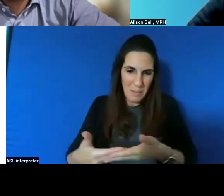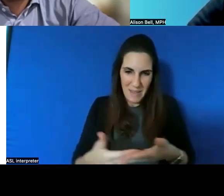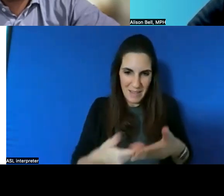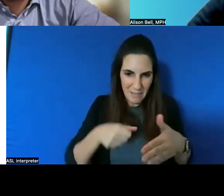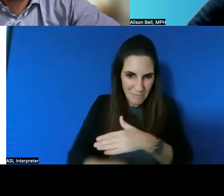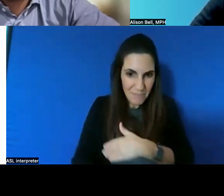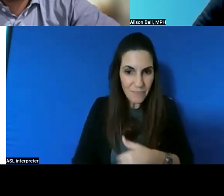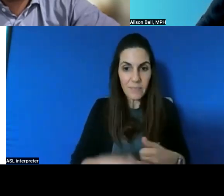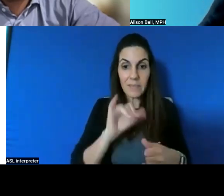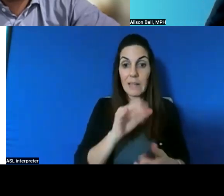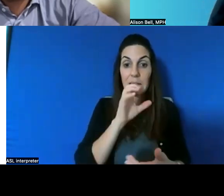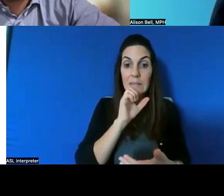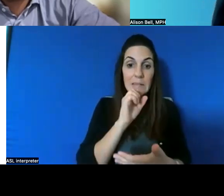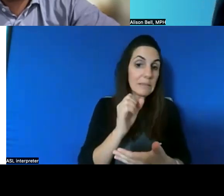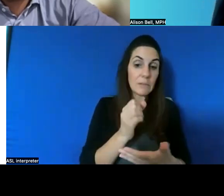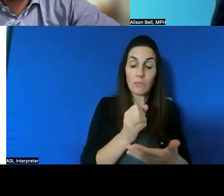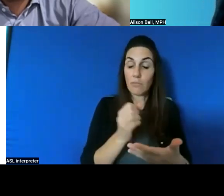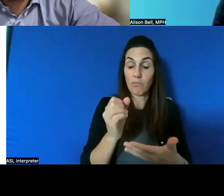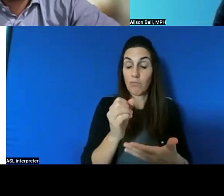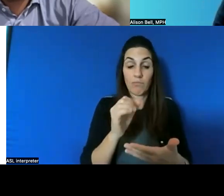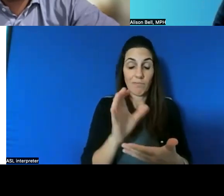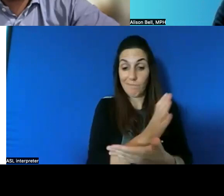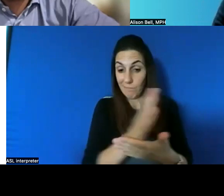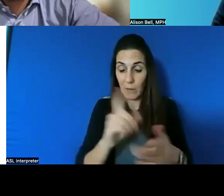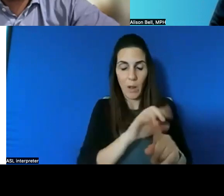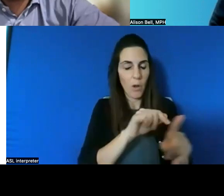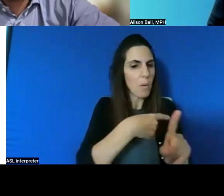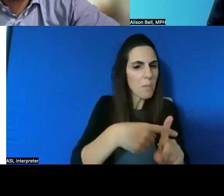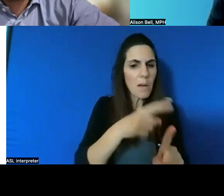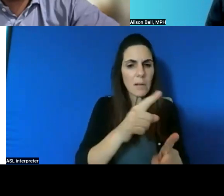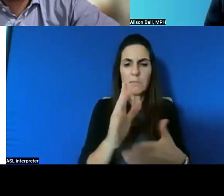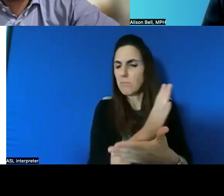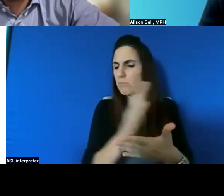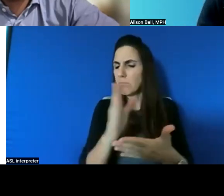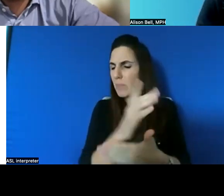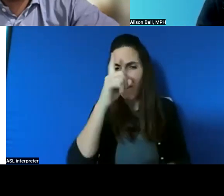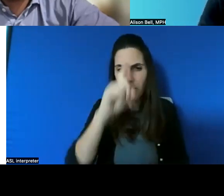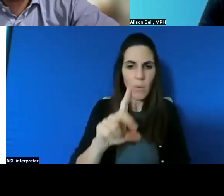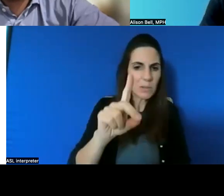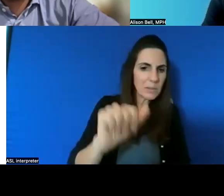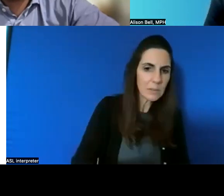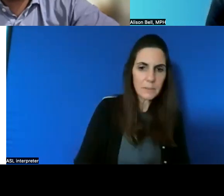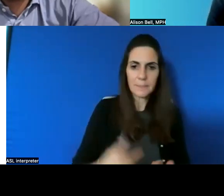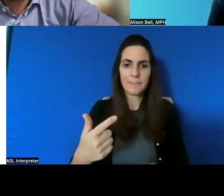anywhere with Down Syndrome cerebral paly autism individuals with mental health diagnosises and